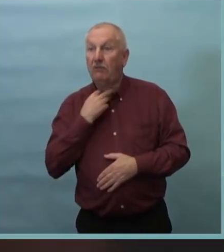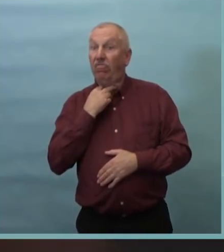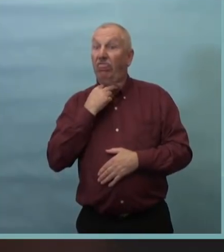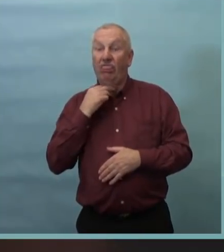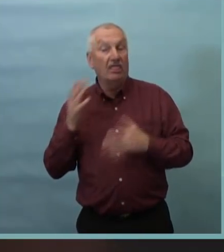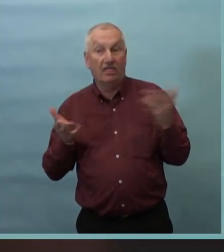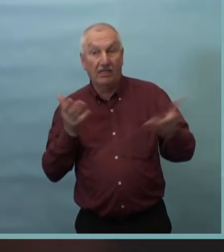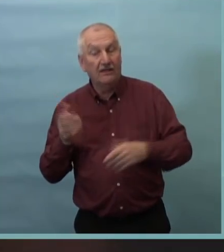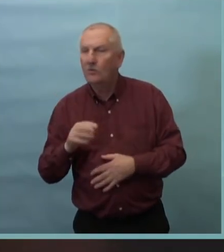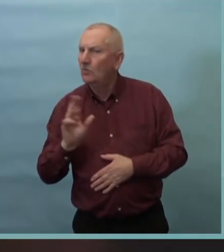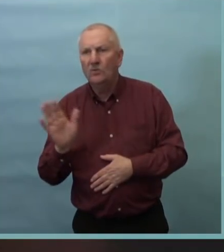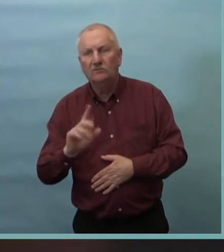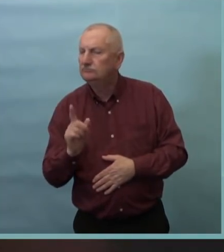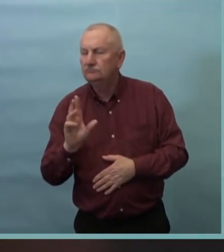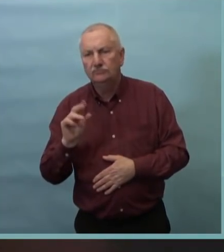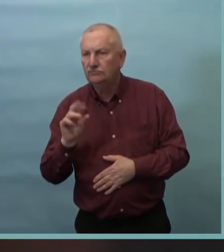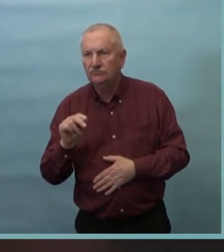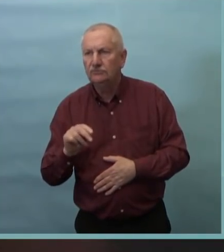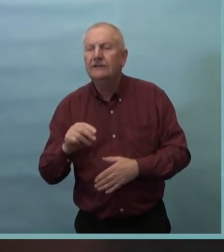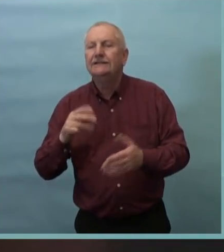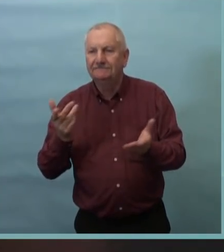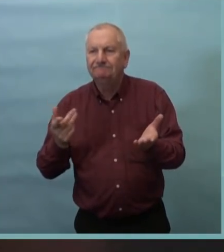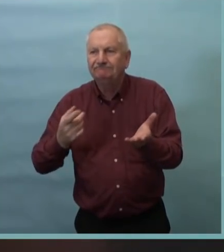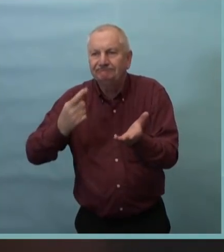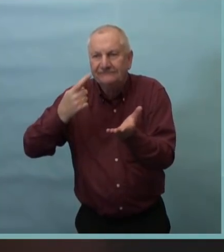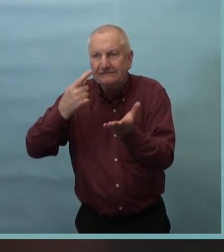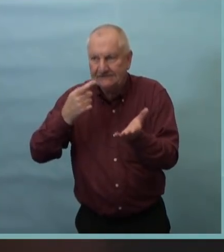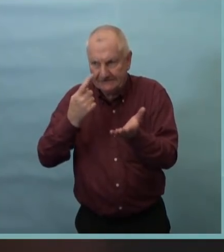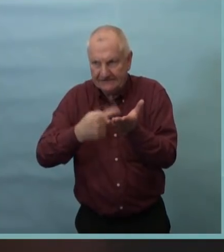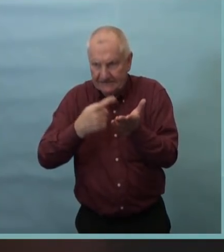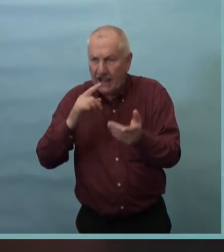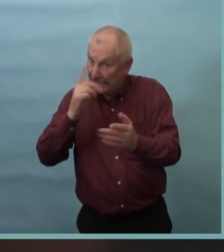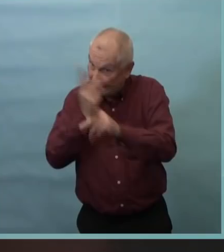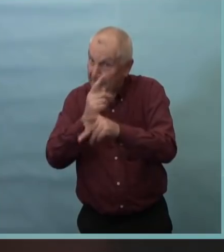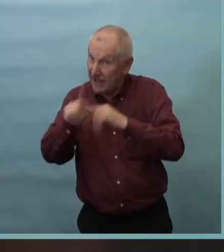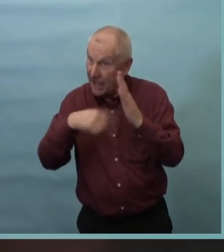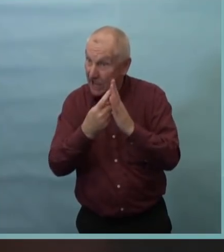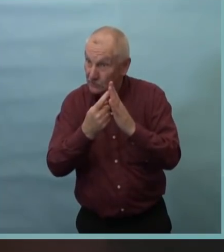their total amount of work and making sure that those hours are available to